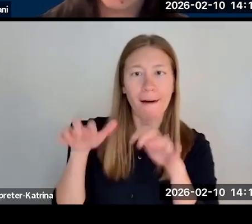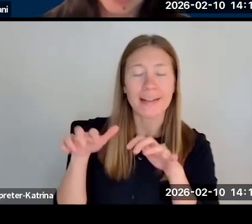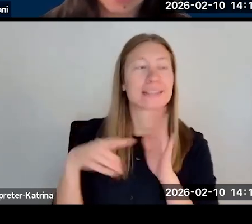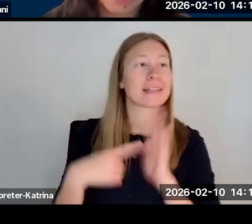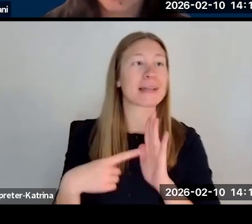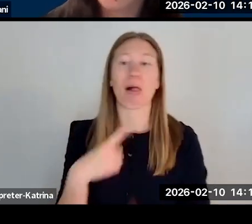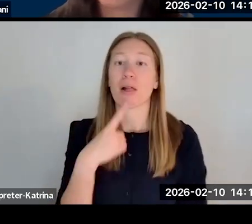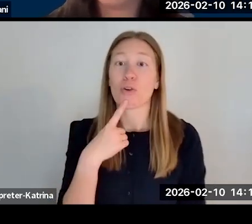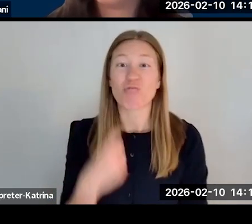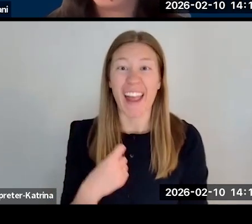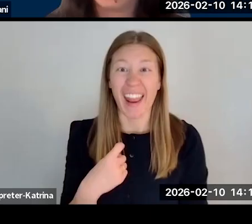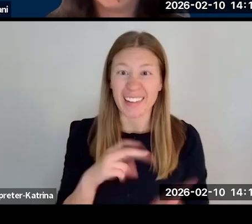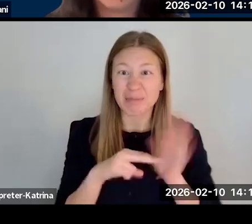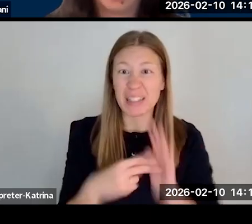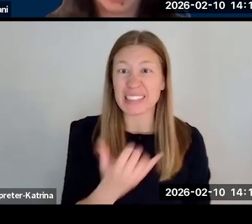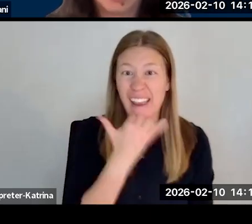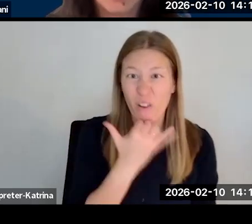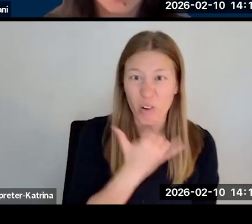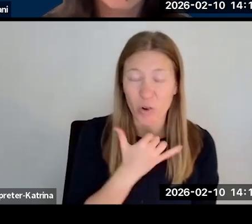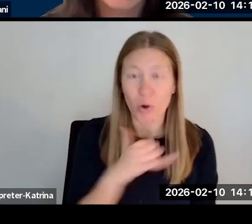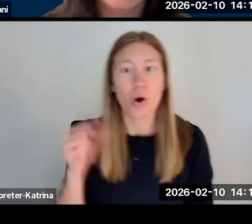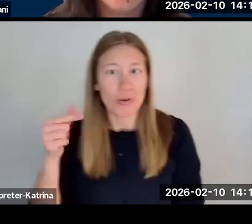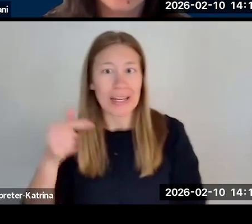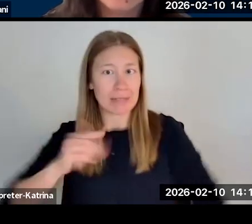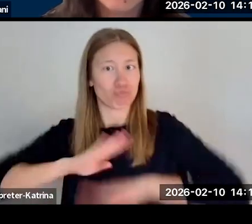for an error or green for good, you want